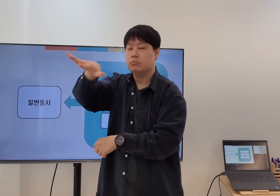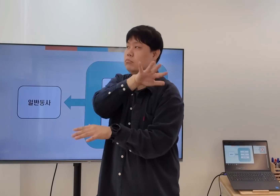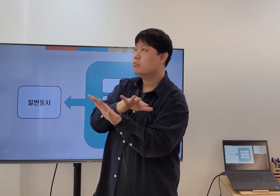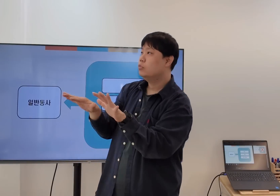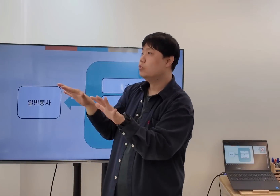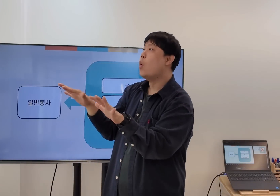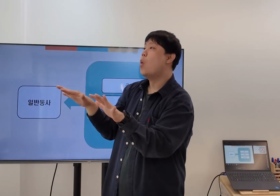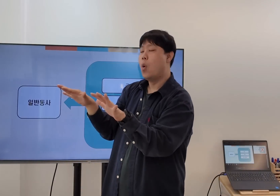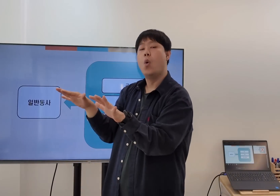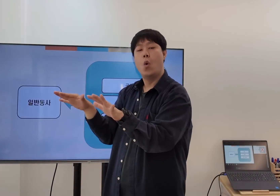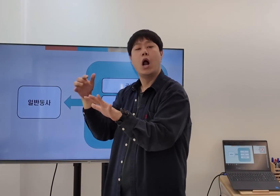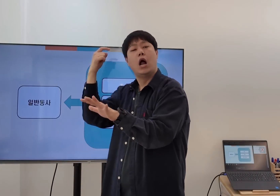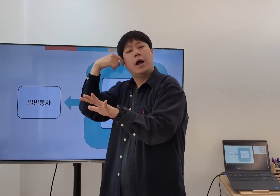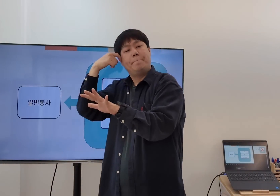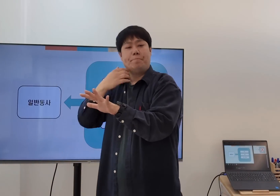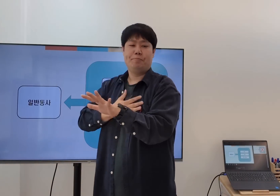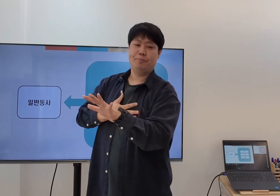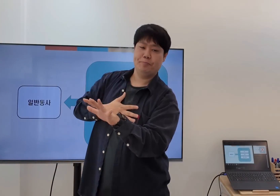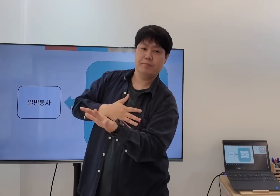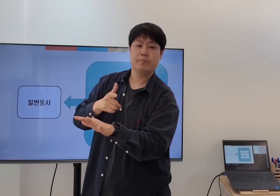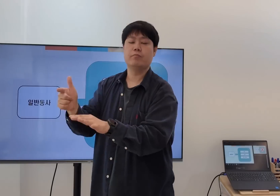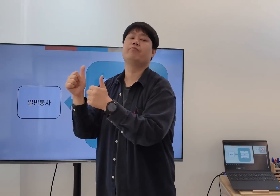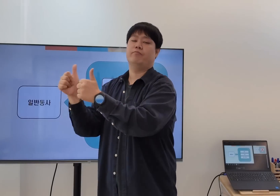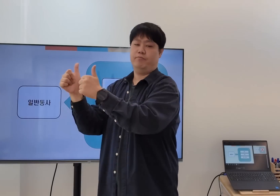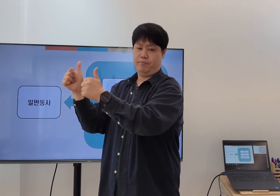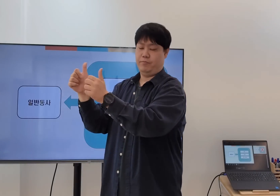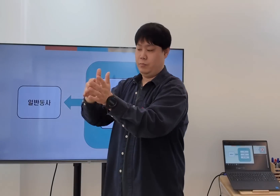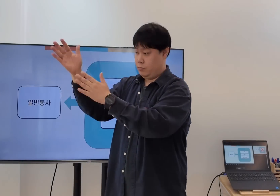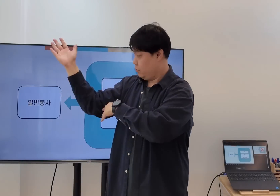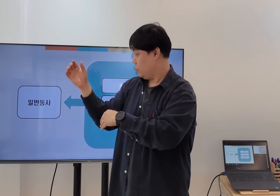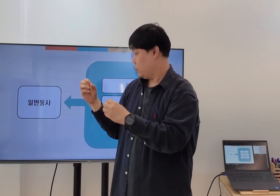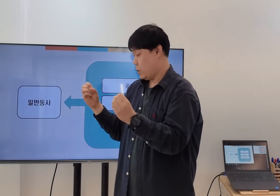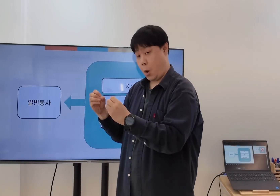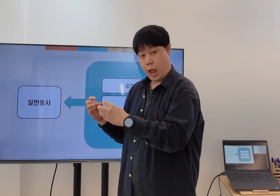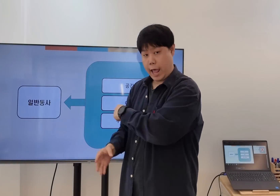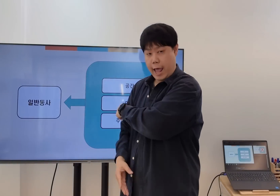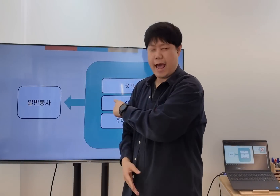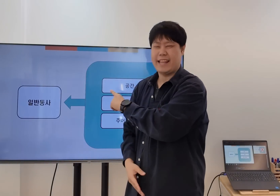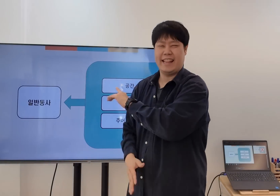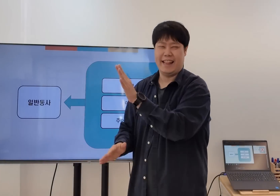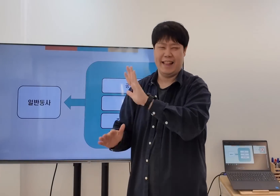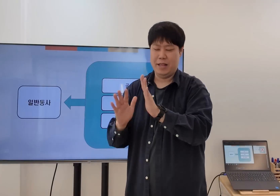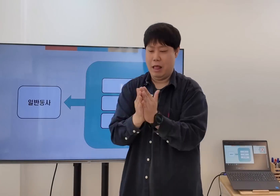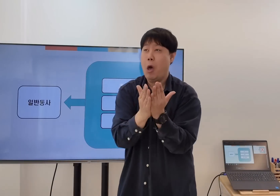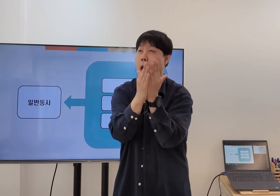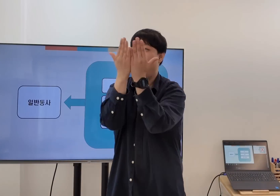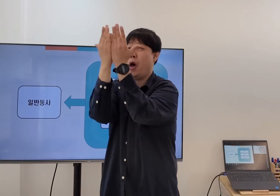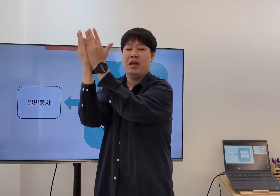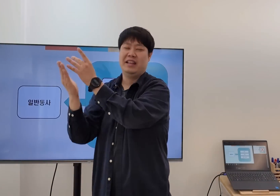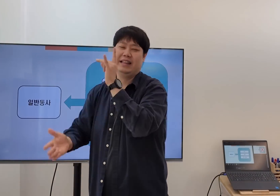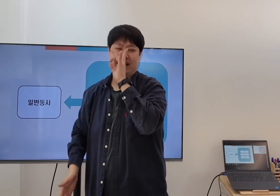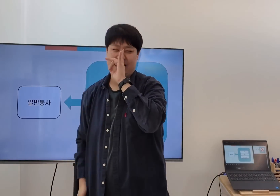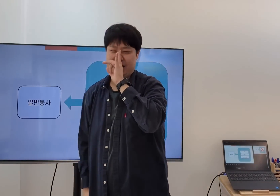the audience can look at it and say it's cool. But what about when having a conversation? No.